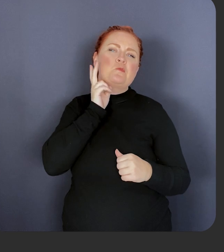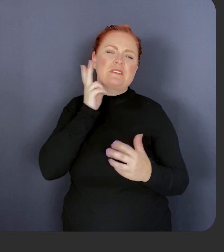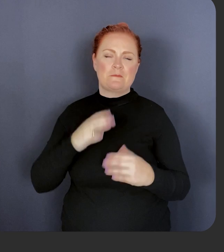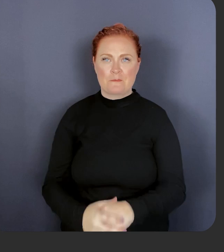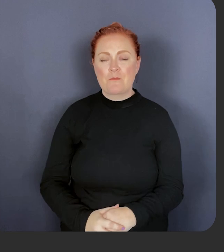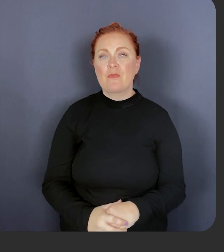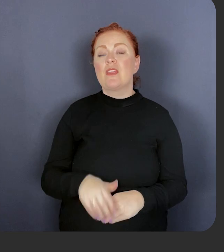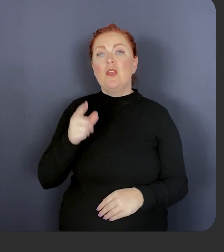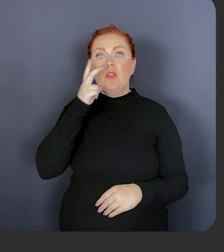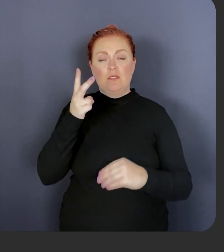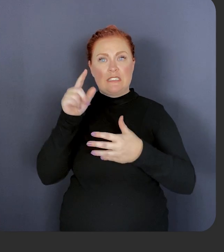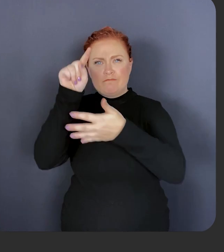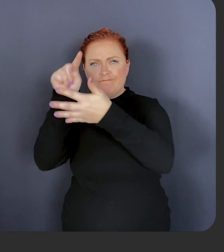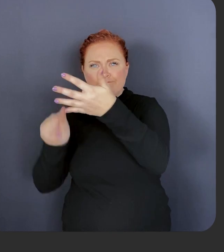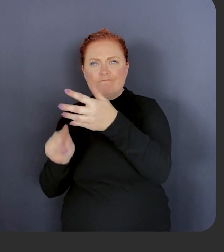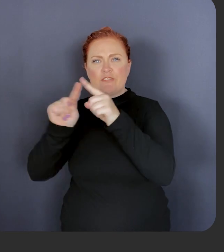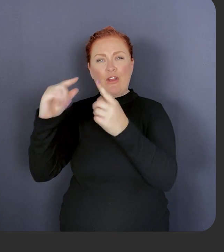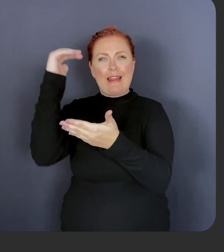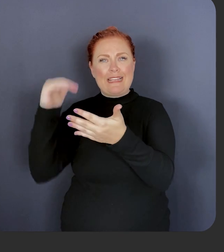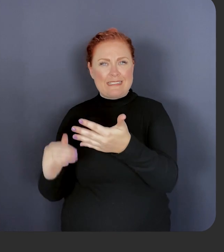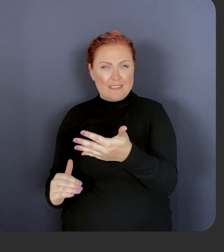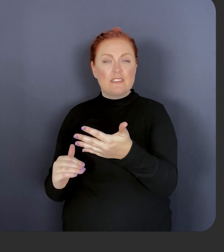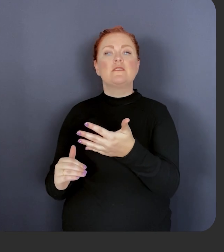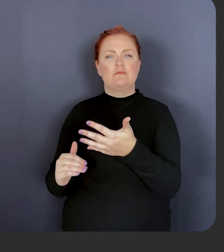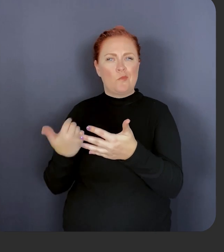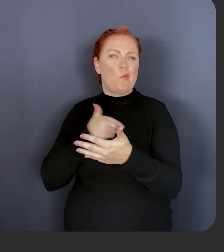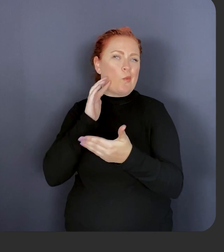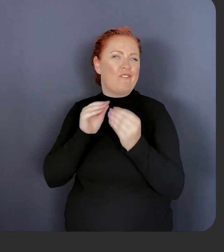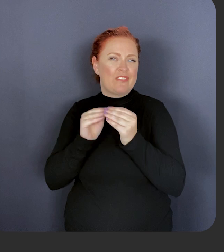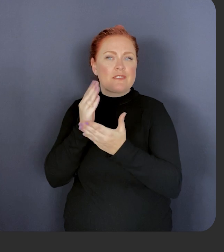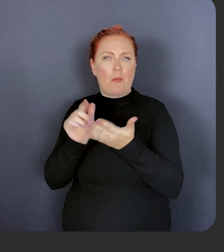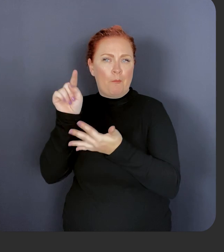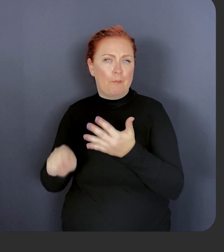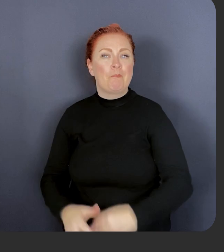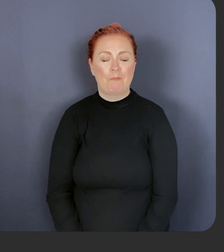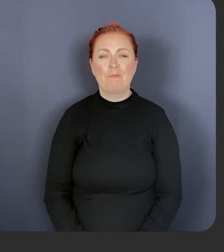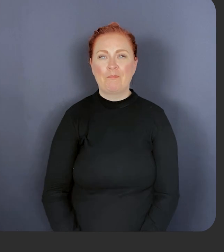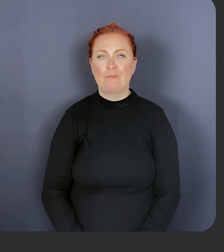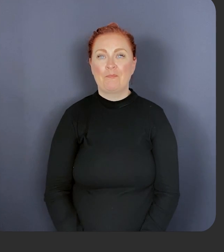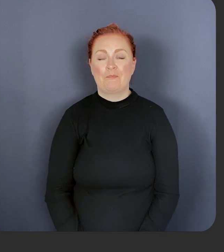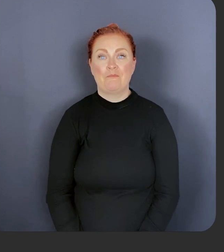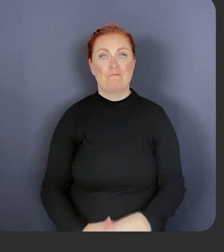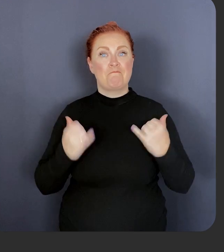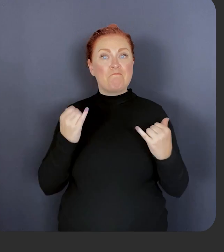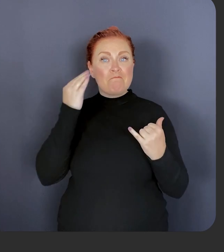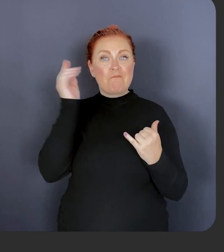So we see we have a bunch of different itemized things here, and those are going to be some things we fix. So now that we have a starting place,